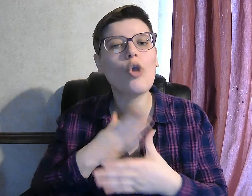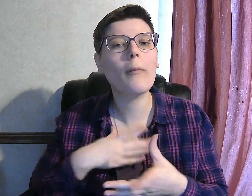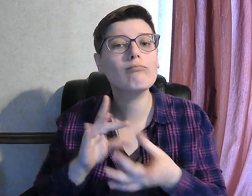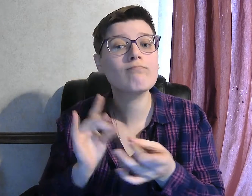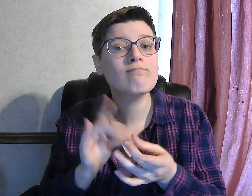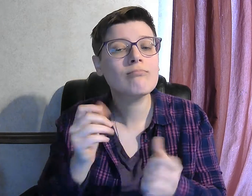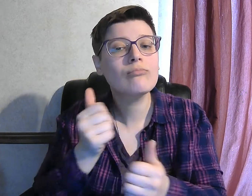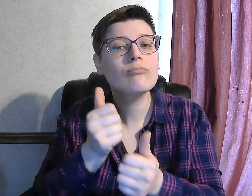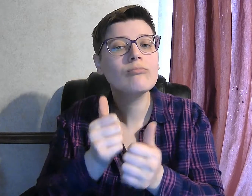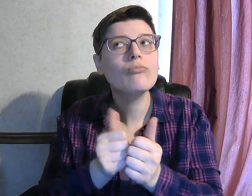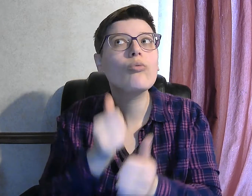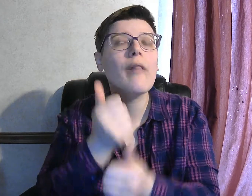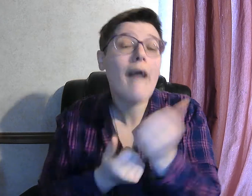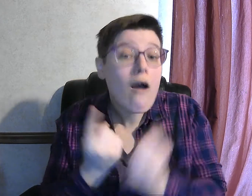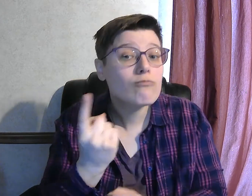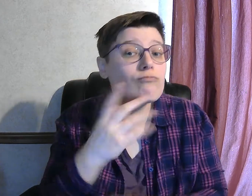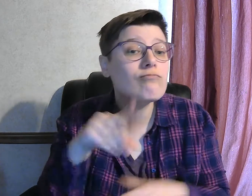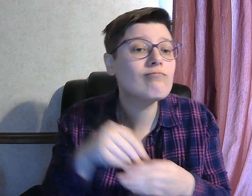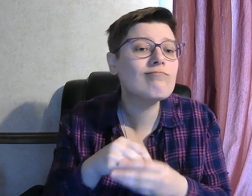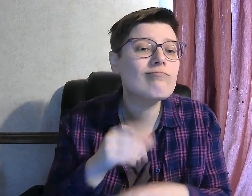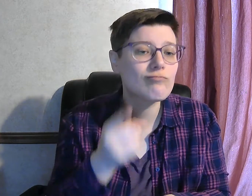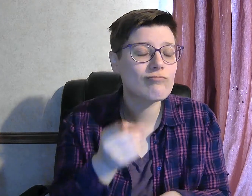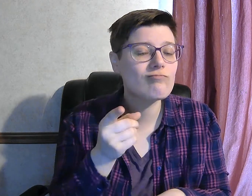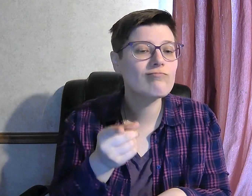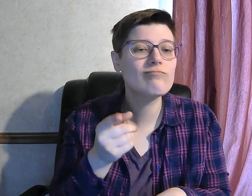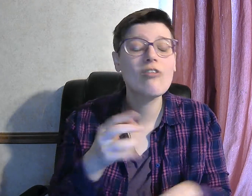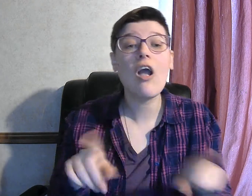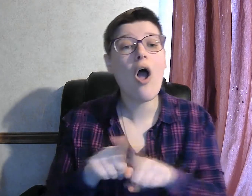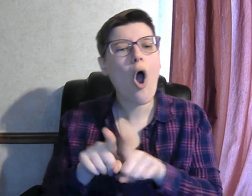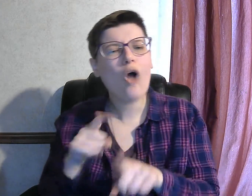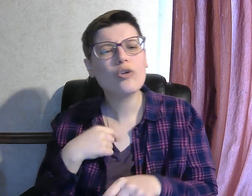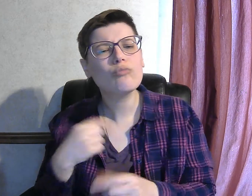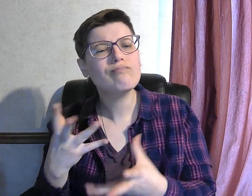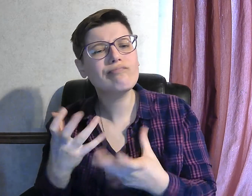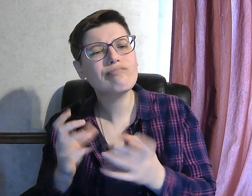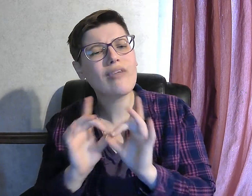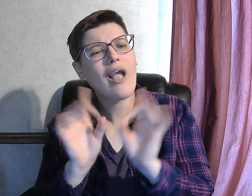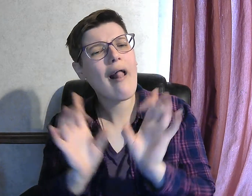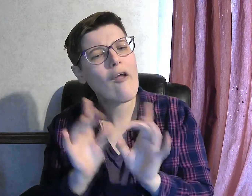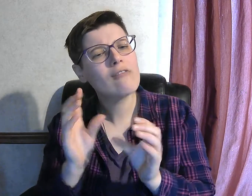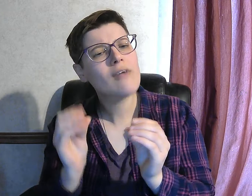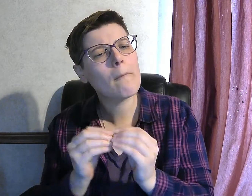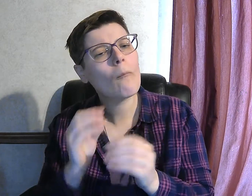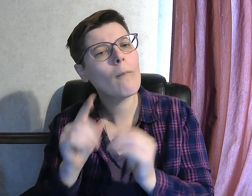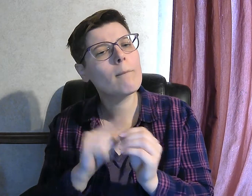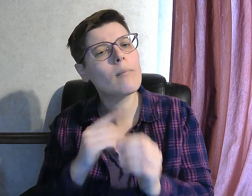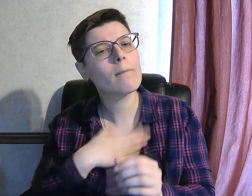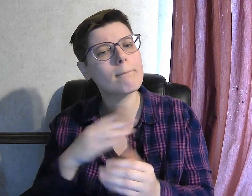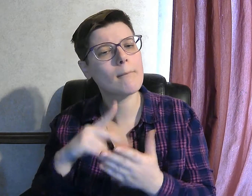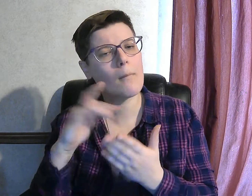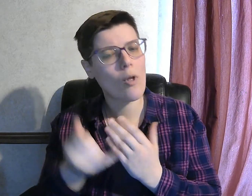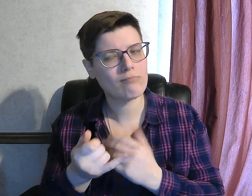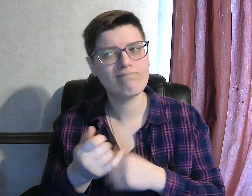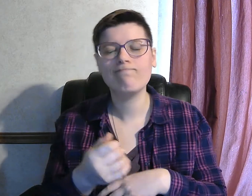Now I want to respond to those questions and comments, and I’m sharing them here so everyone, including you, has access.